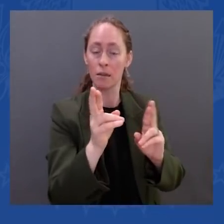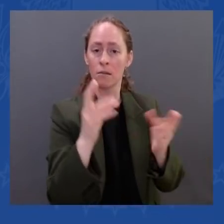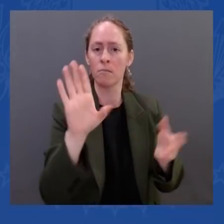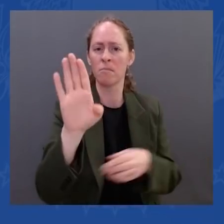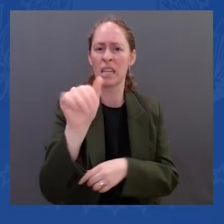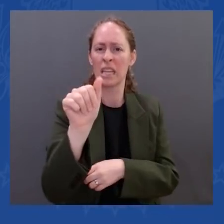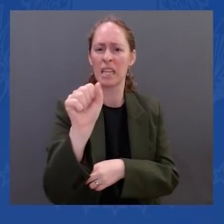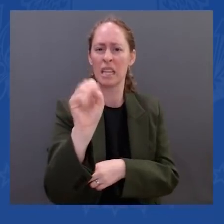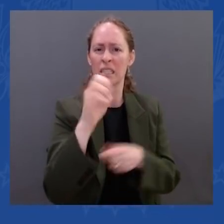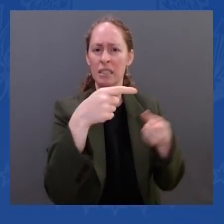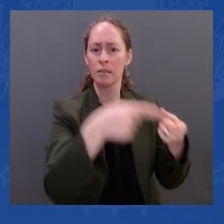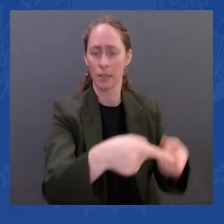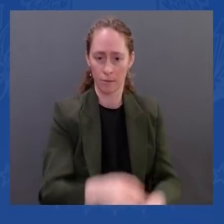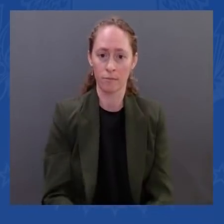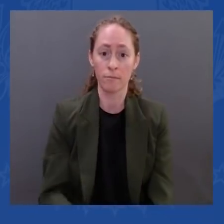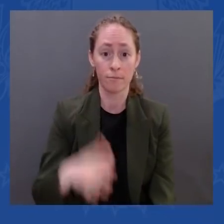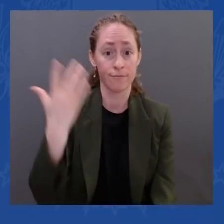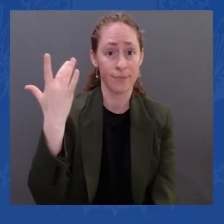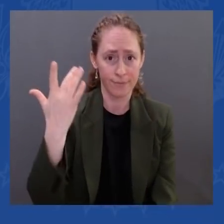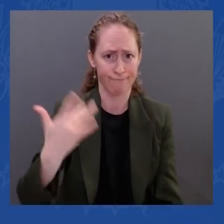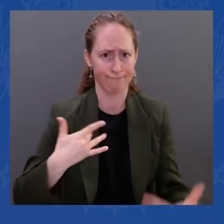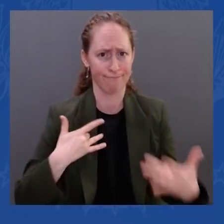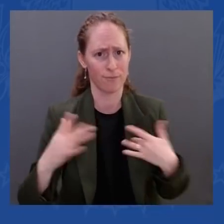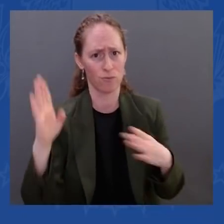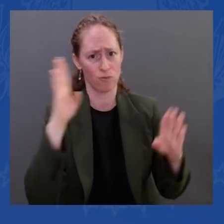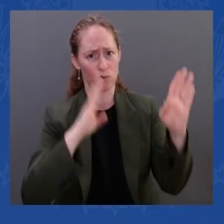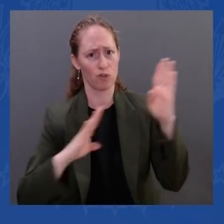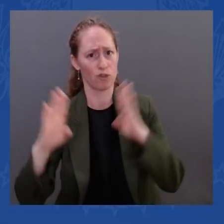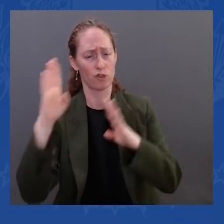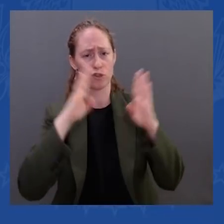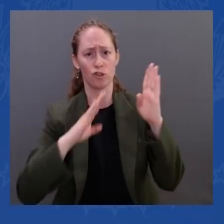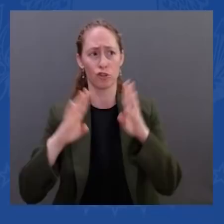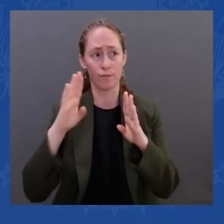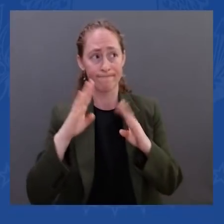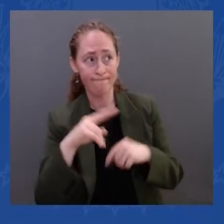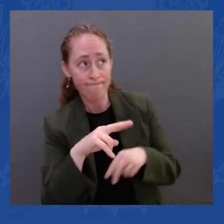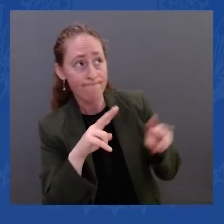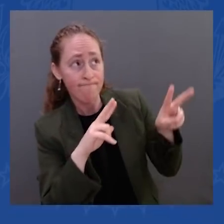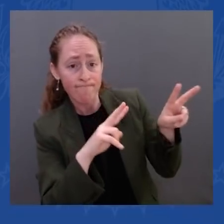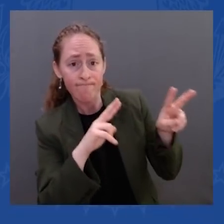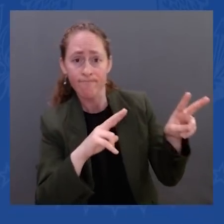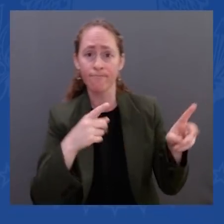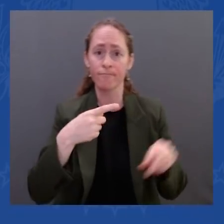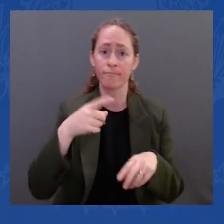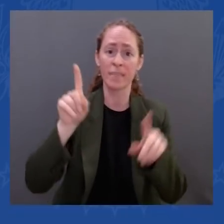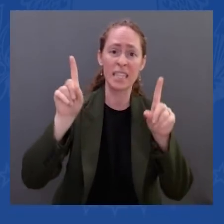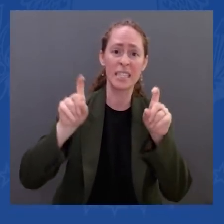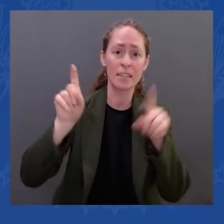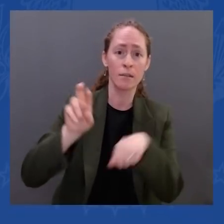we also concurred at once realistic and effective efforts on nuclear disarmament and non-proliferation,